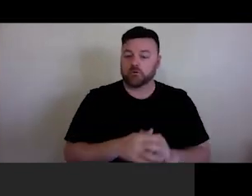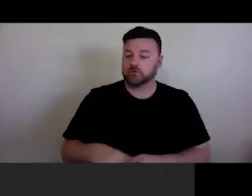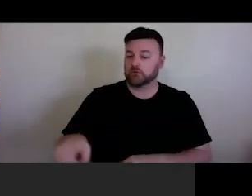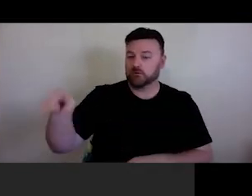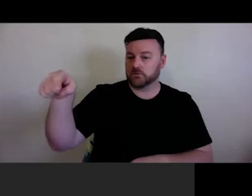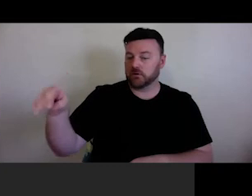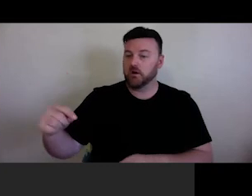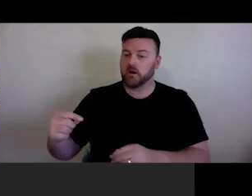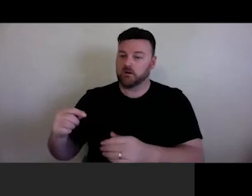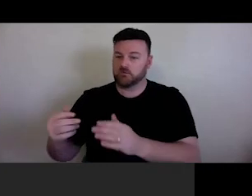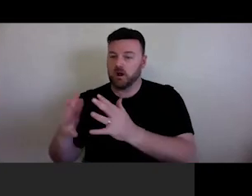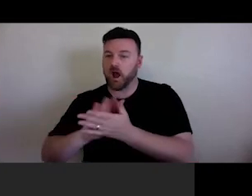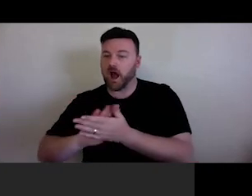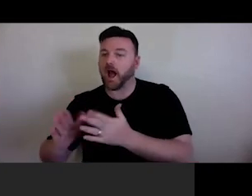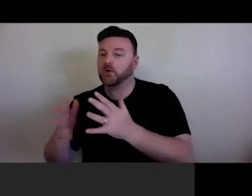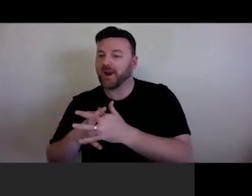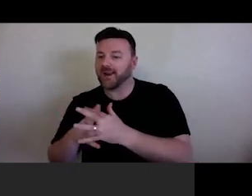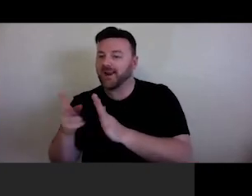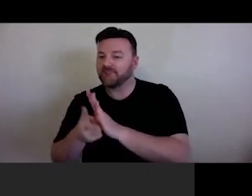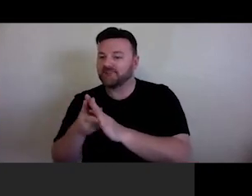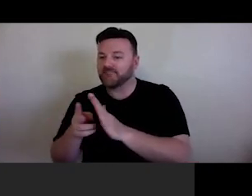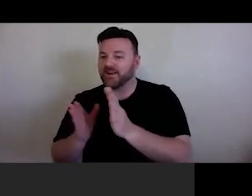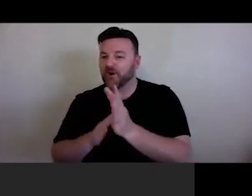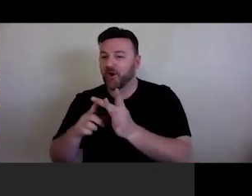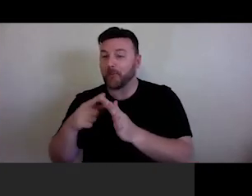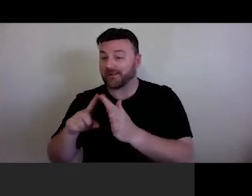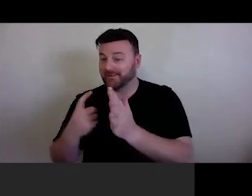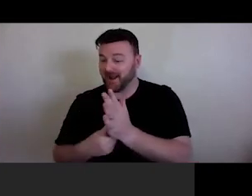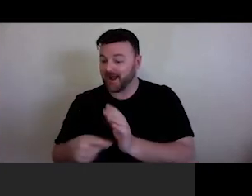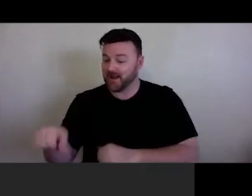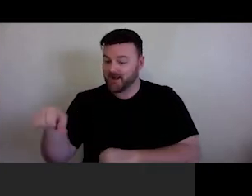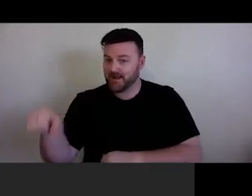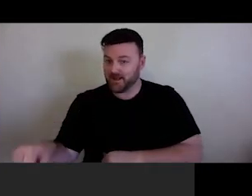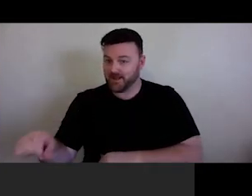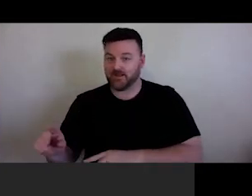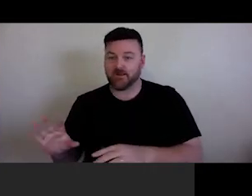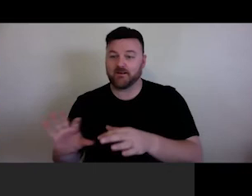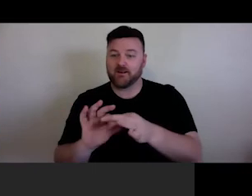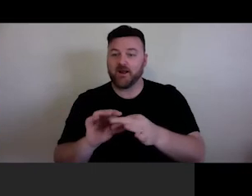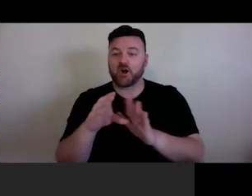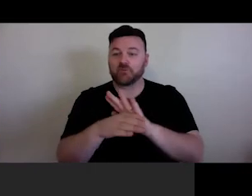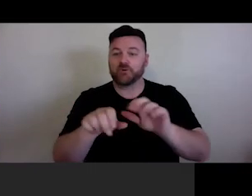hardware, on the video mixer and it will push your stream straight out to the internet, it's so easy, you really can't go wrong with it. The